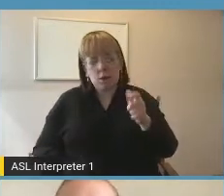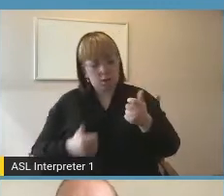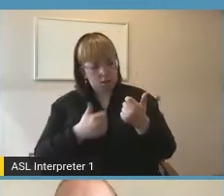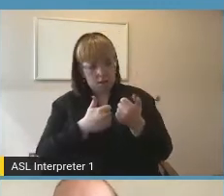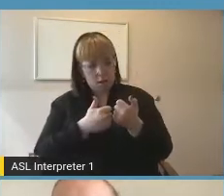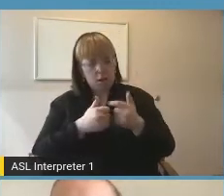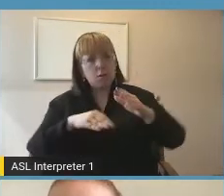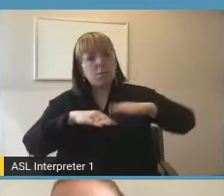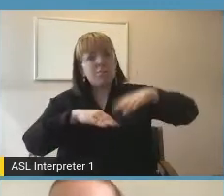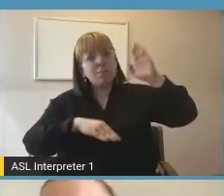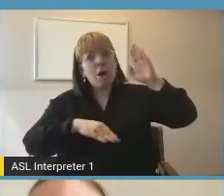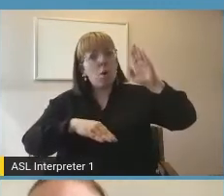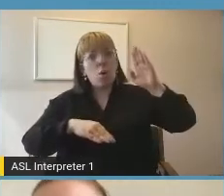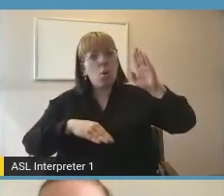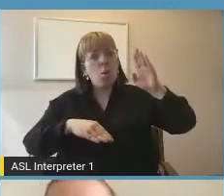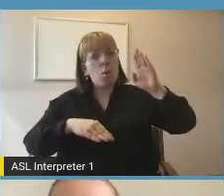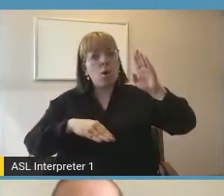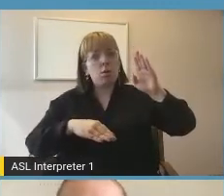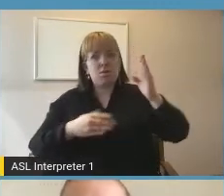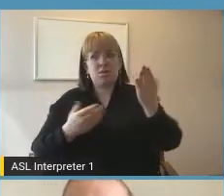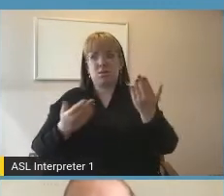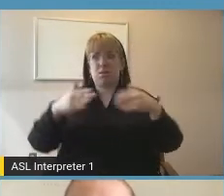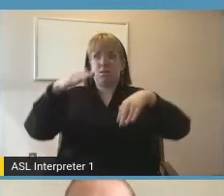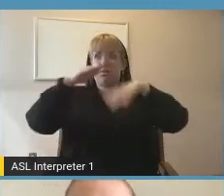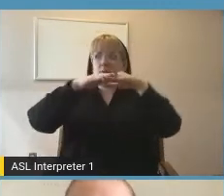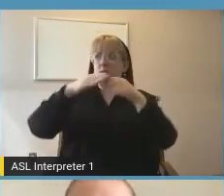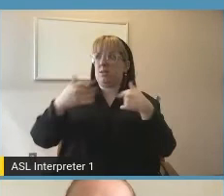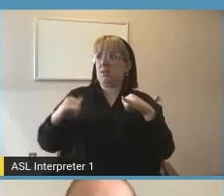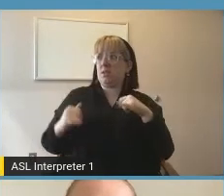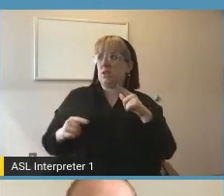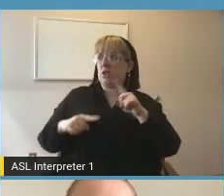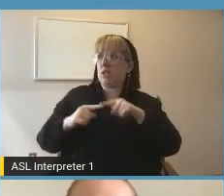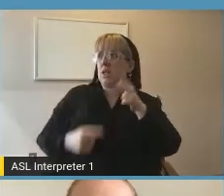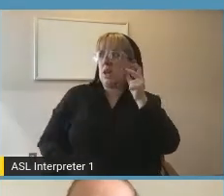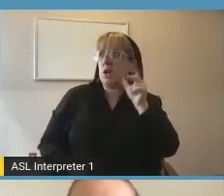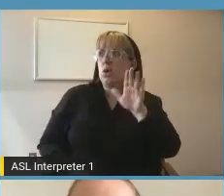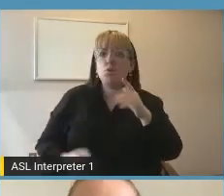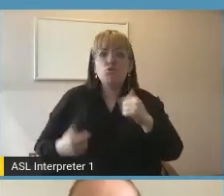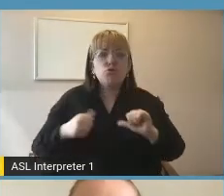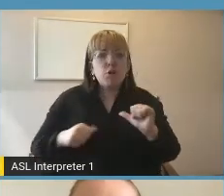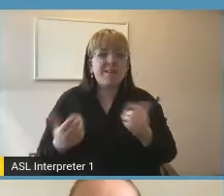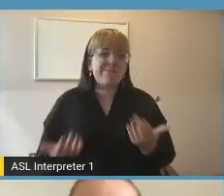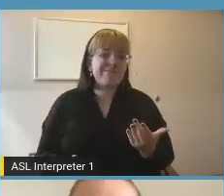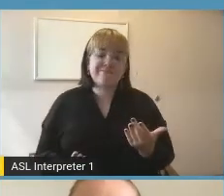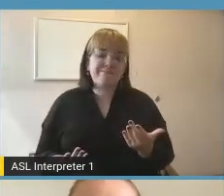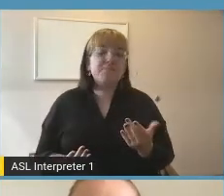they still cannot hear your show. That is a problem. So auphonic is a very cool tool.